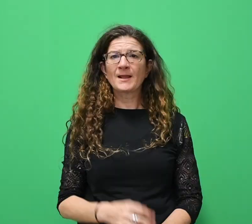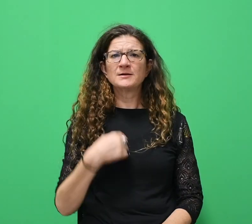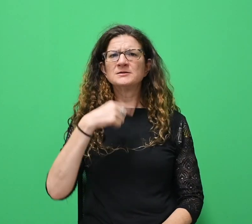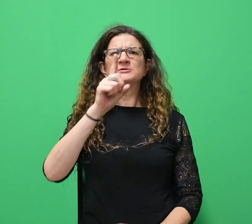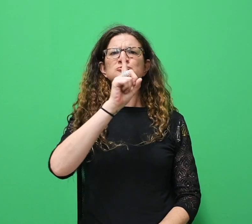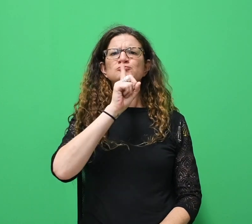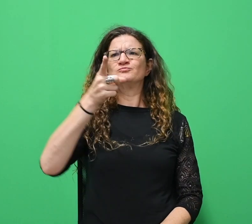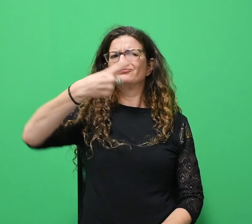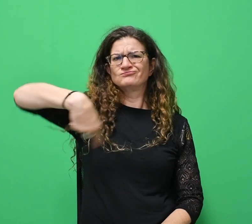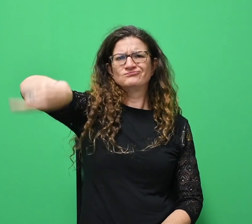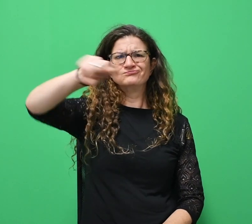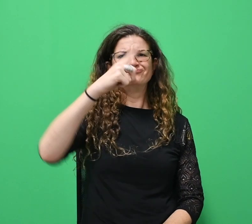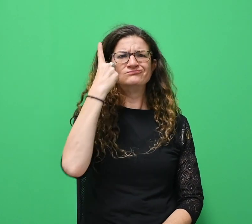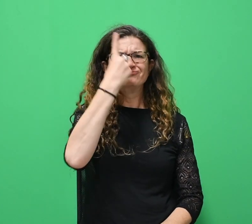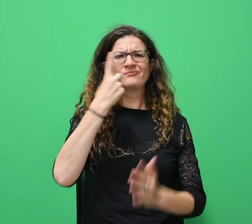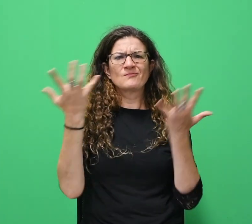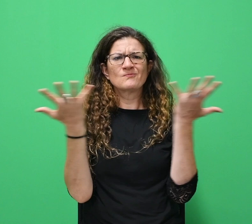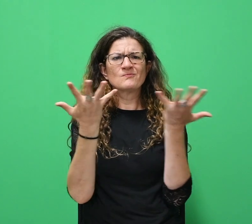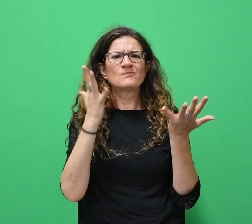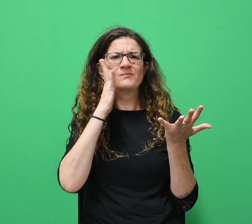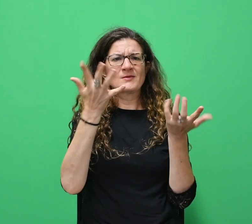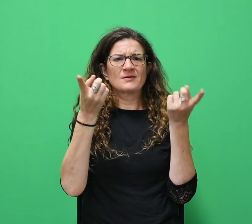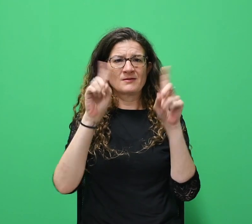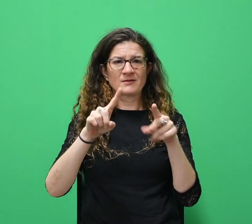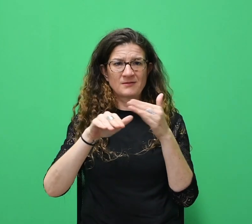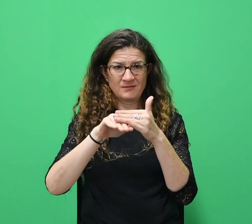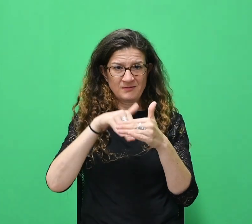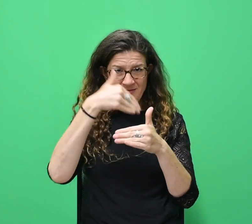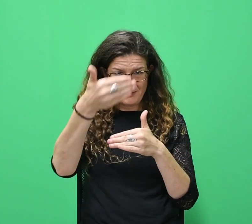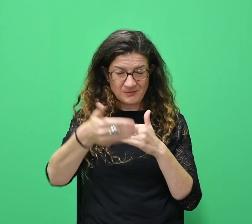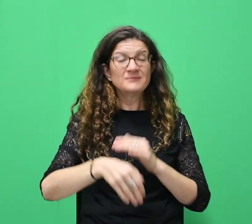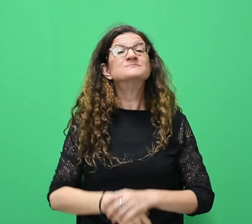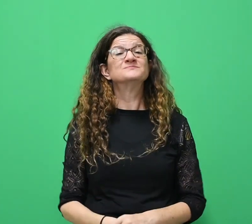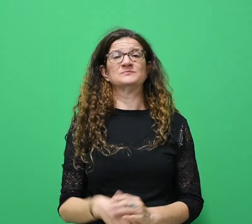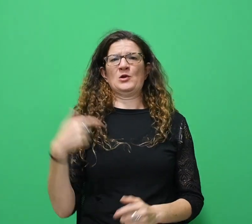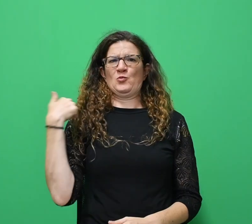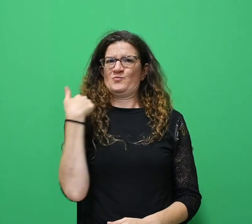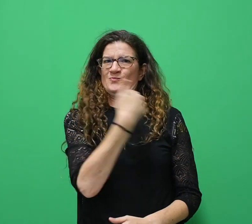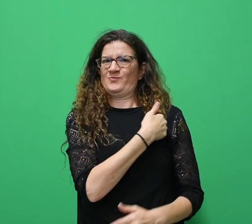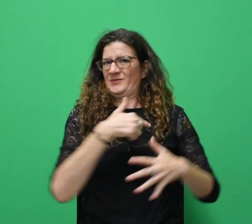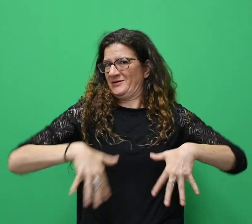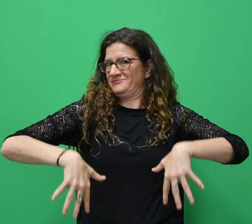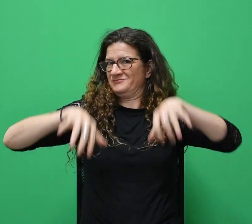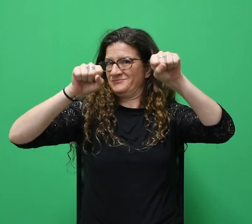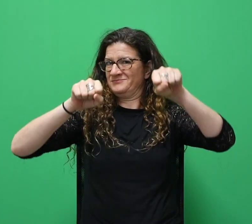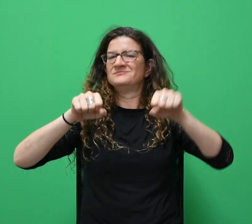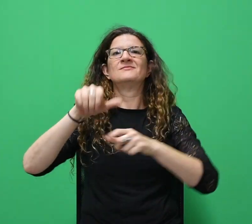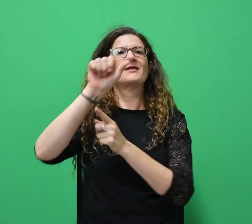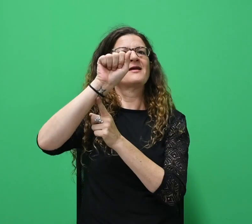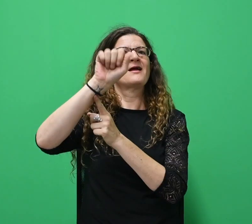We are sure you all are wondering what will happen next for IZN Lab. We hosted our site visit with ACE.